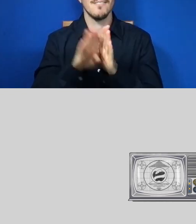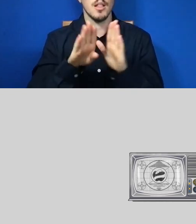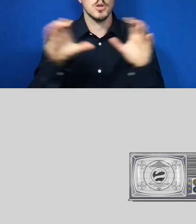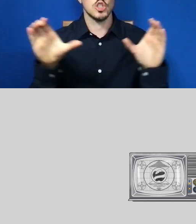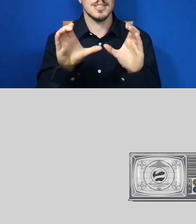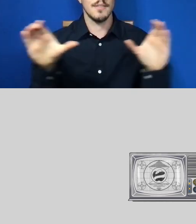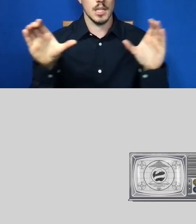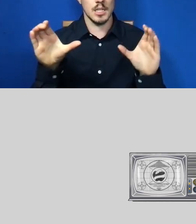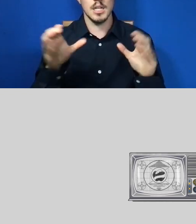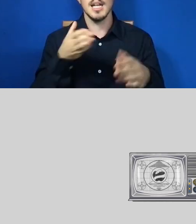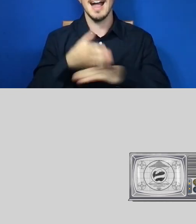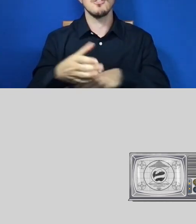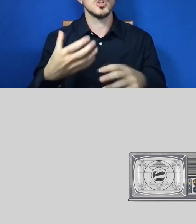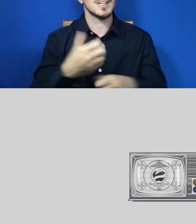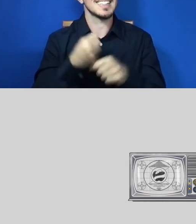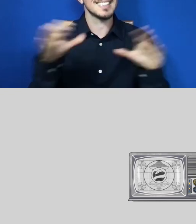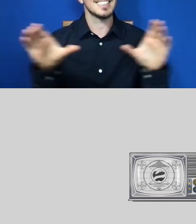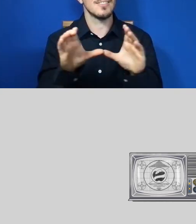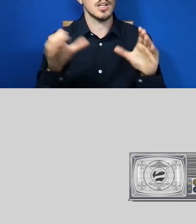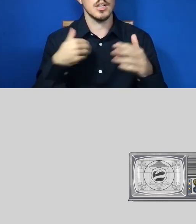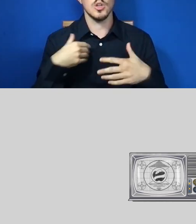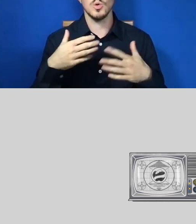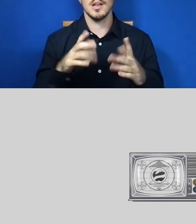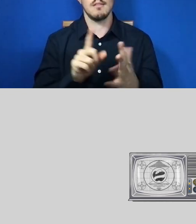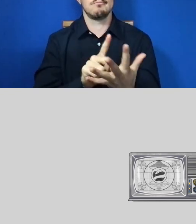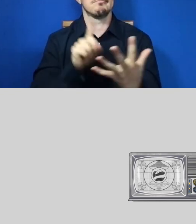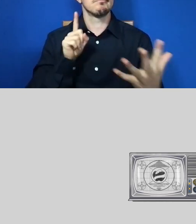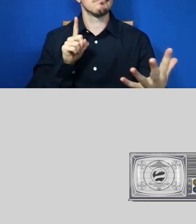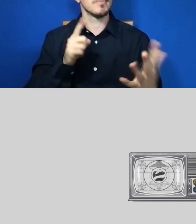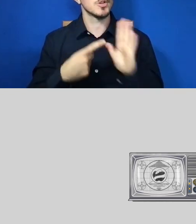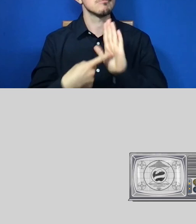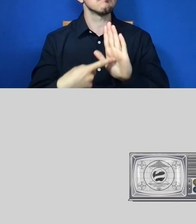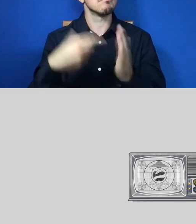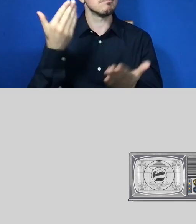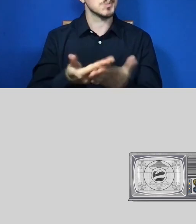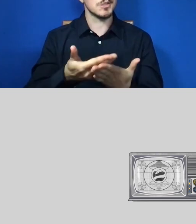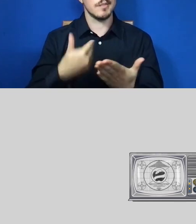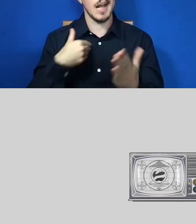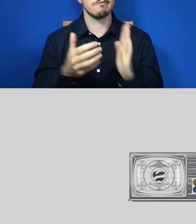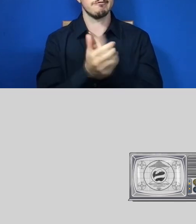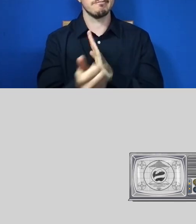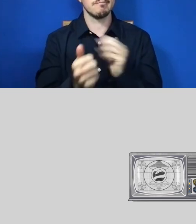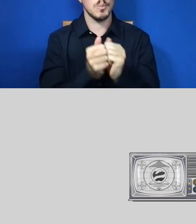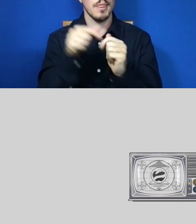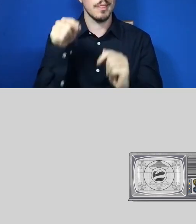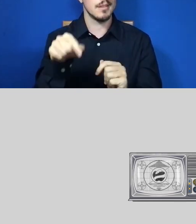After getting this certificate, you'll be able to differentiate yourself and demonstrate your proficiency in TensorFlow.